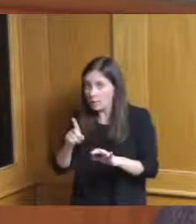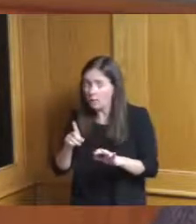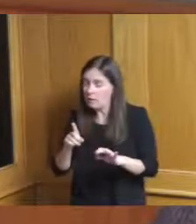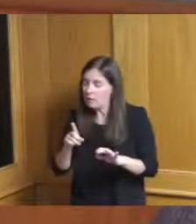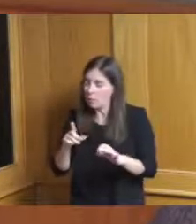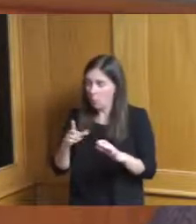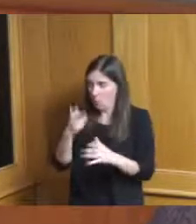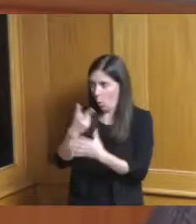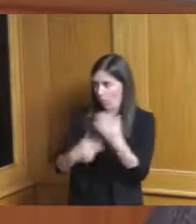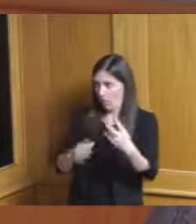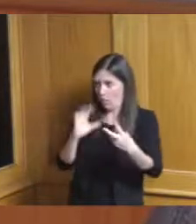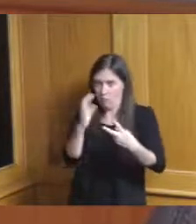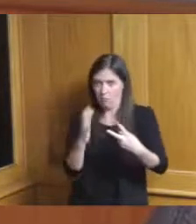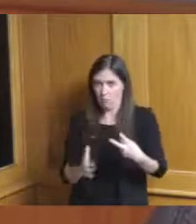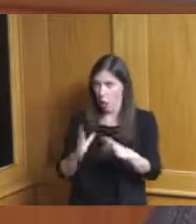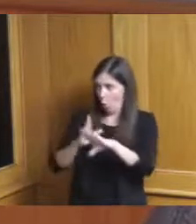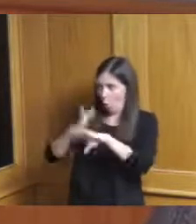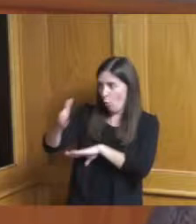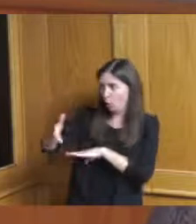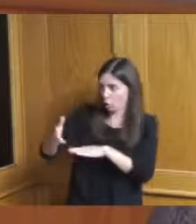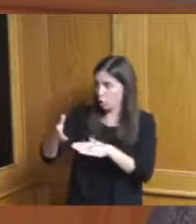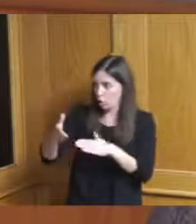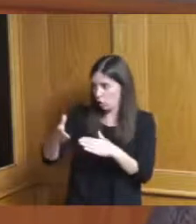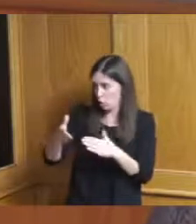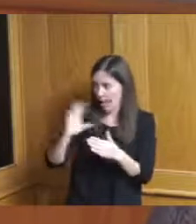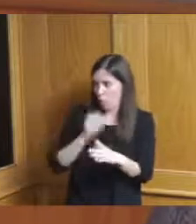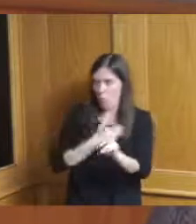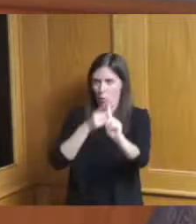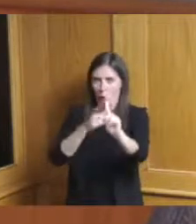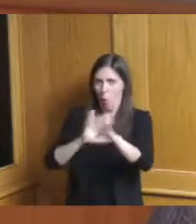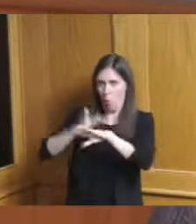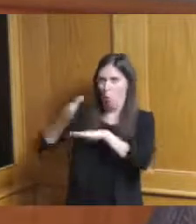as I looked through well over in all of the categories what do you attribute that to